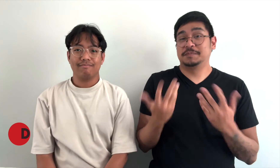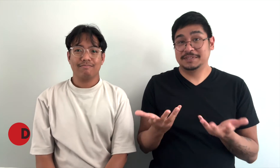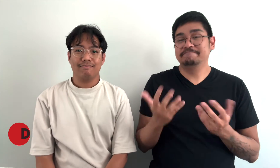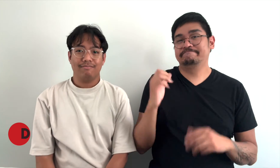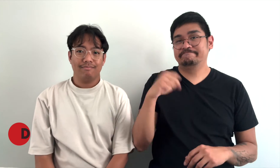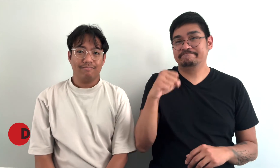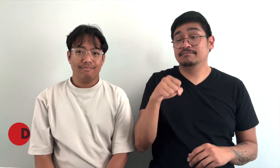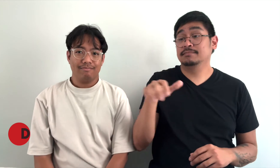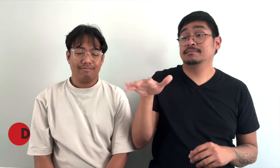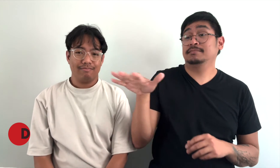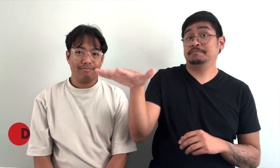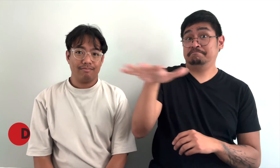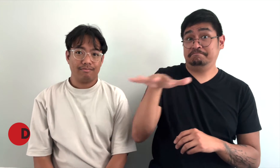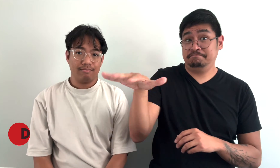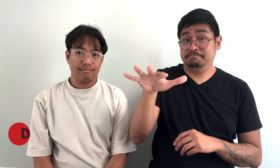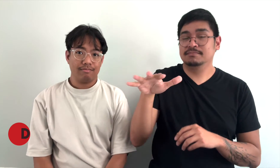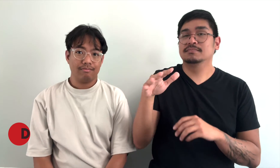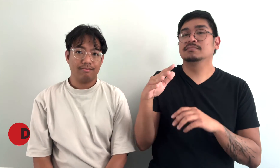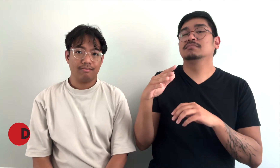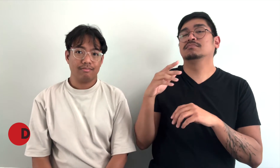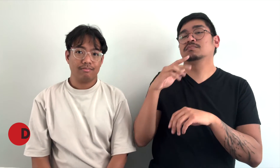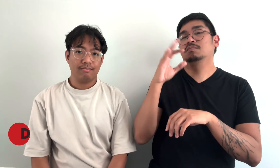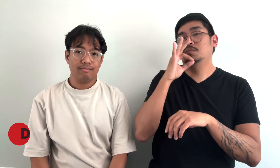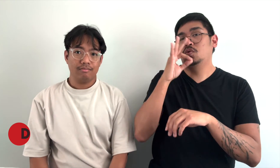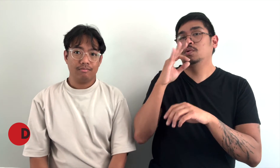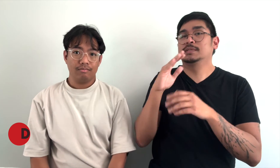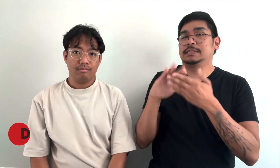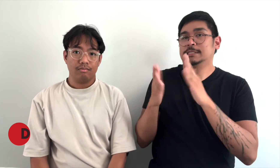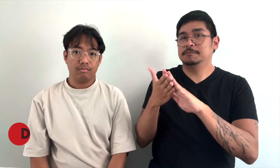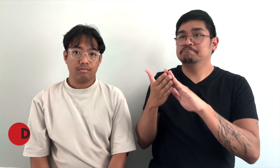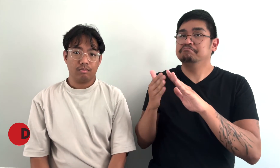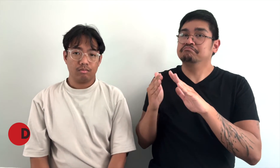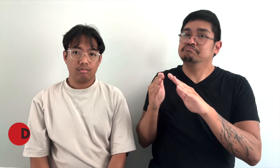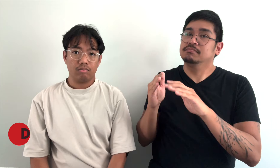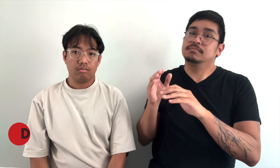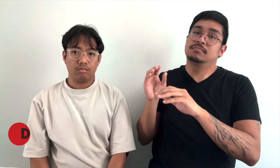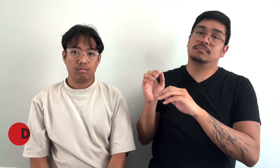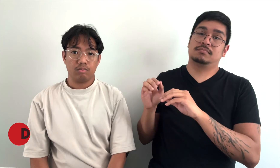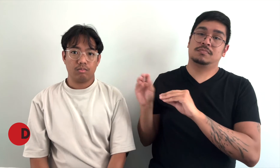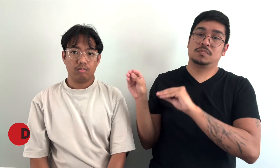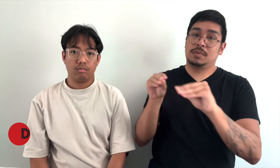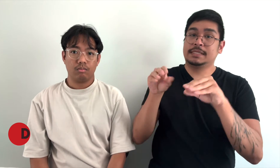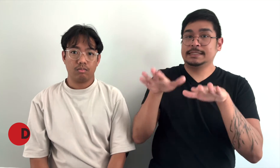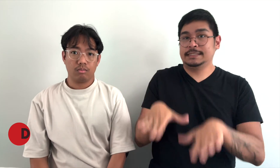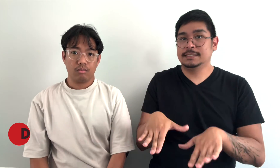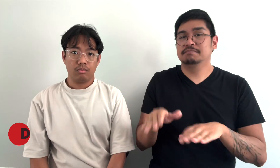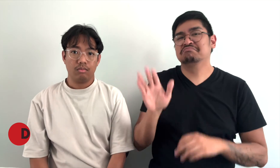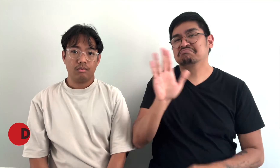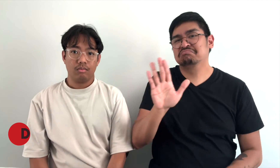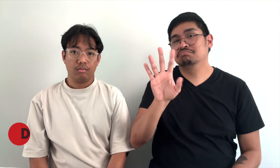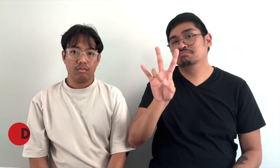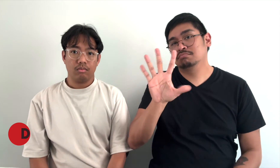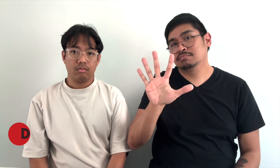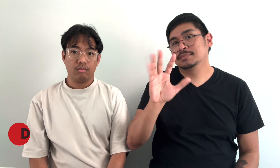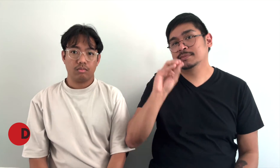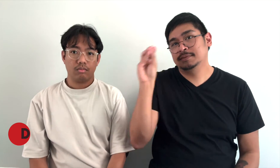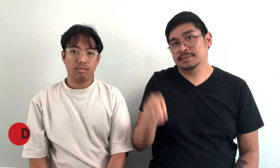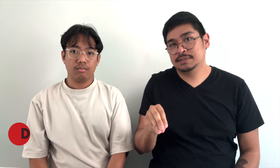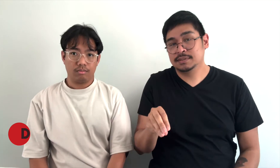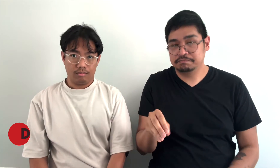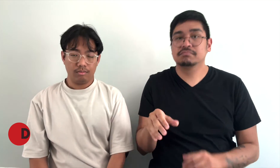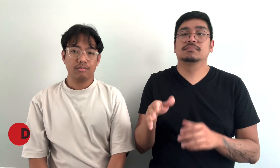Most Filipinos here immigrated from the Philippines, I would say 75%.